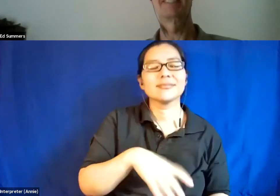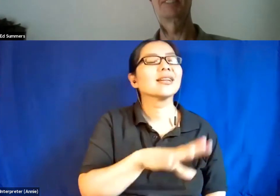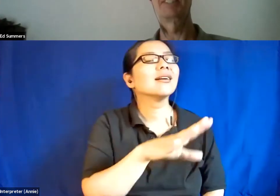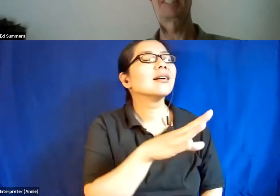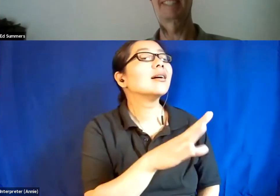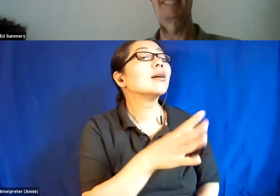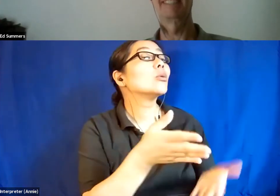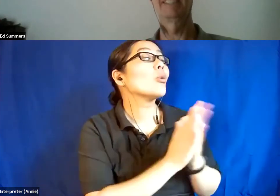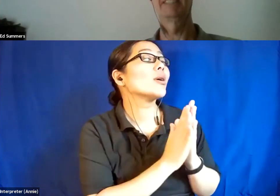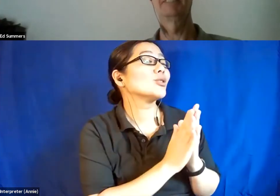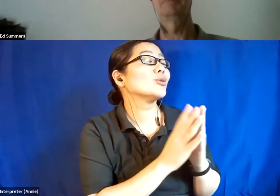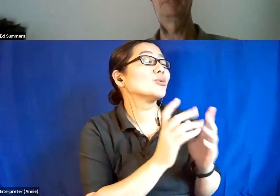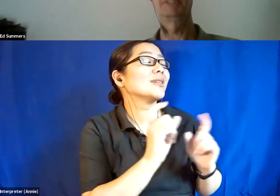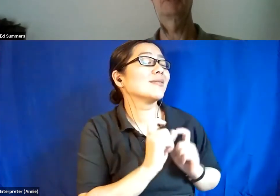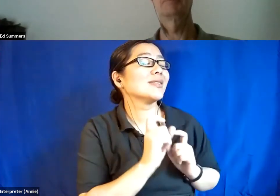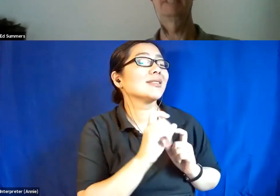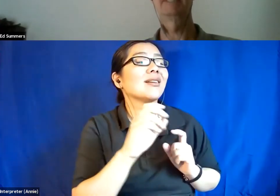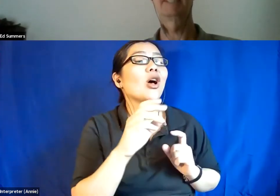second elevator pitch for blind guy and